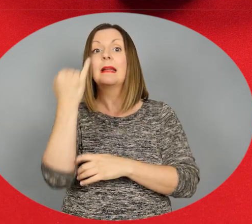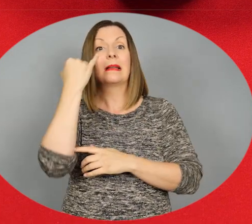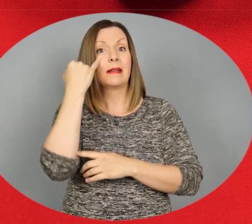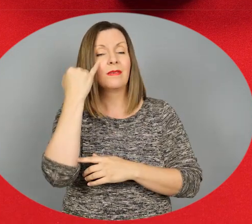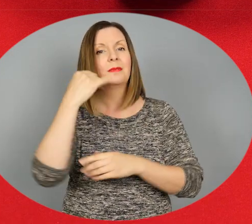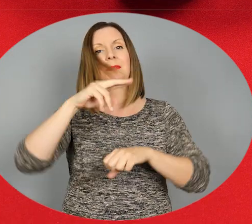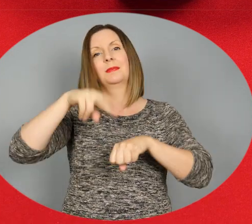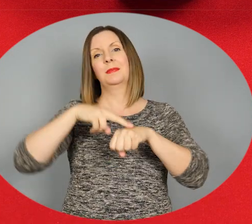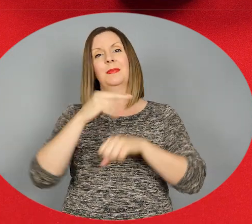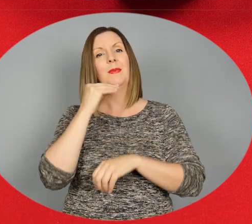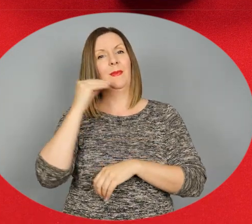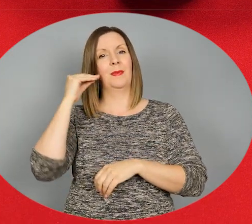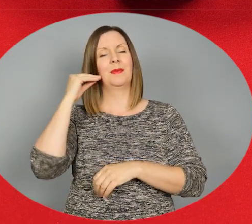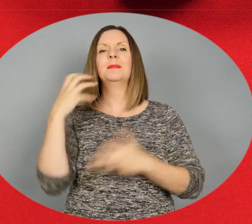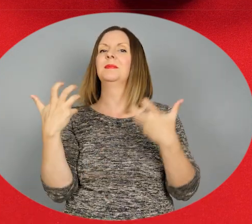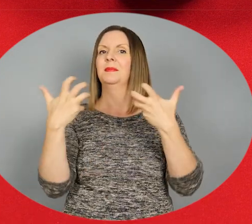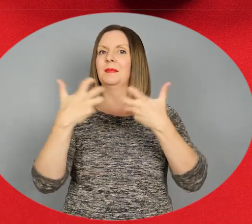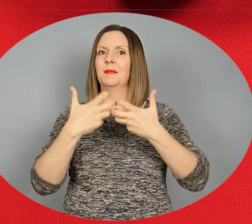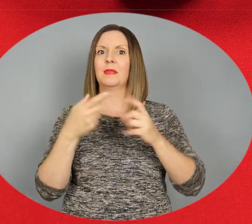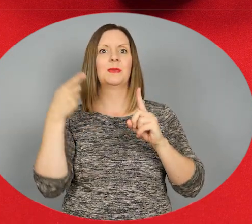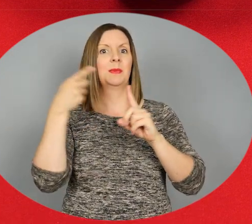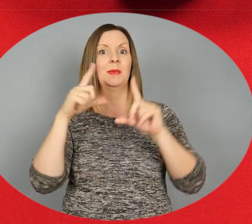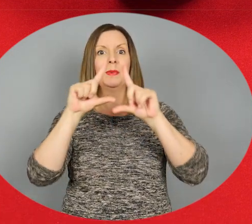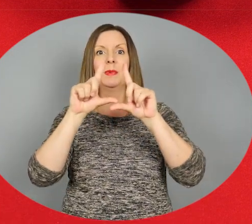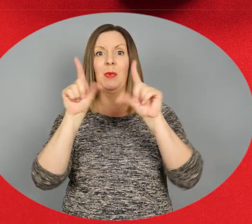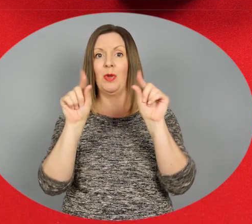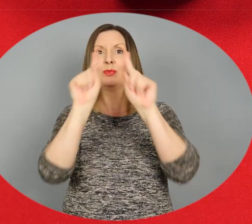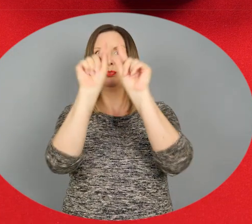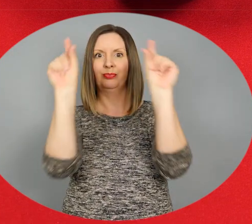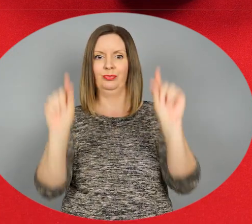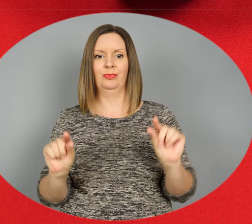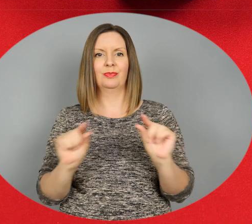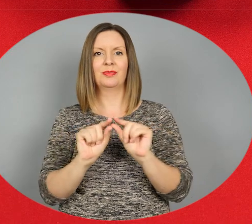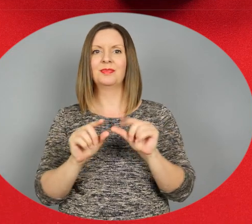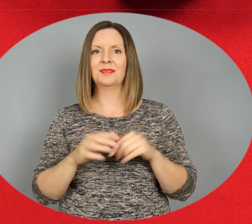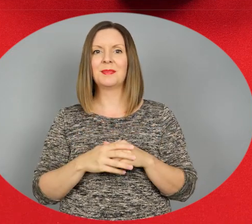if their natural habitat, which is the color shown on the border of the card, matches the